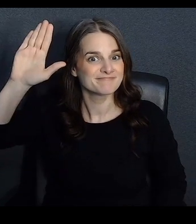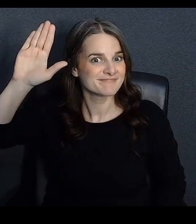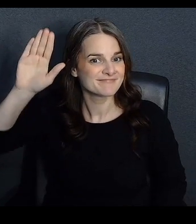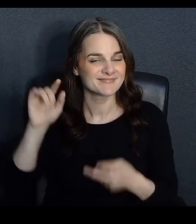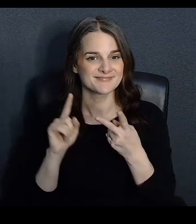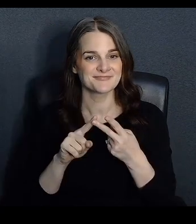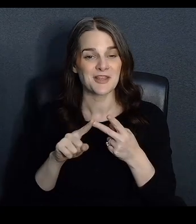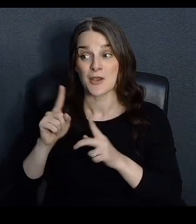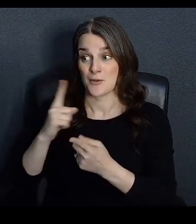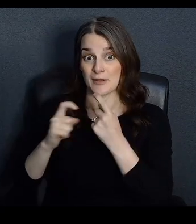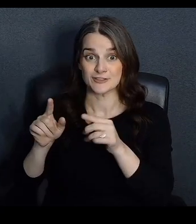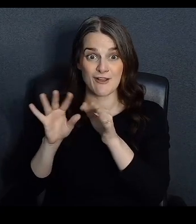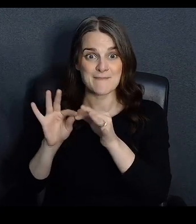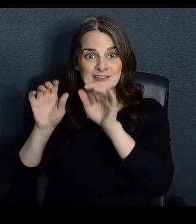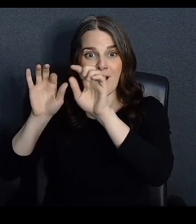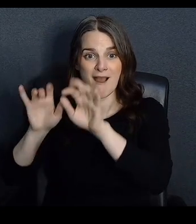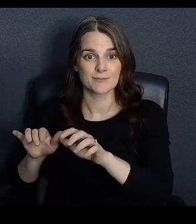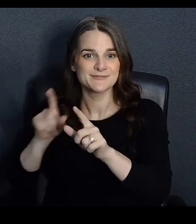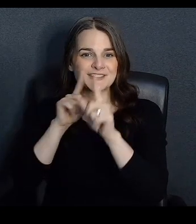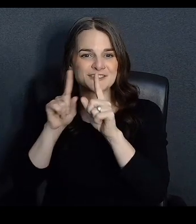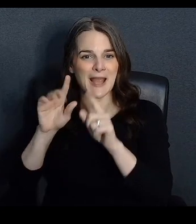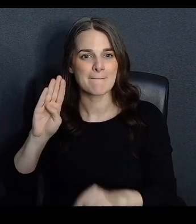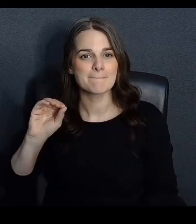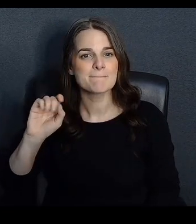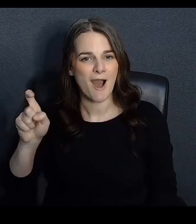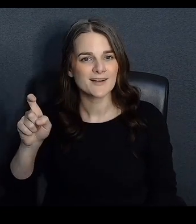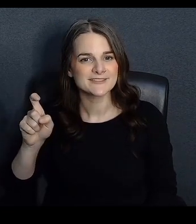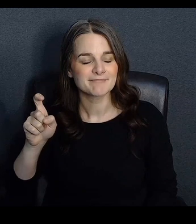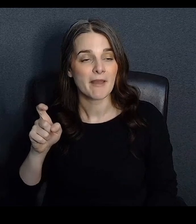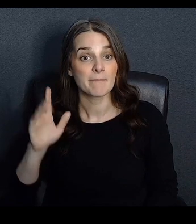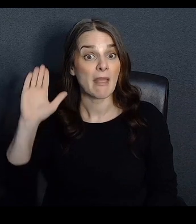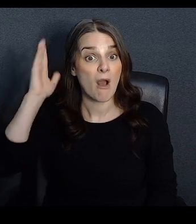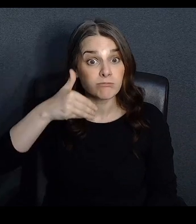If I don't see it right away, I will certainly come back to it at the end during Q&A time.